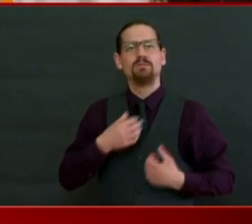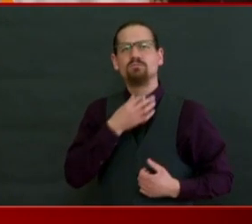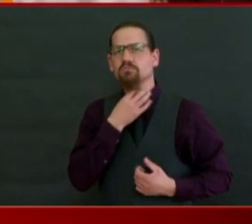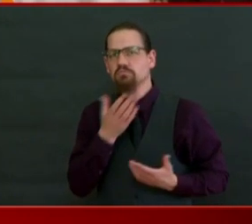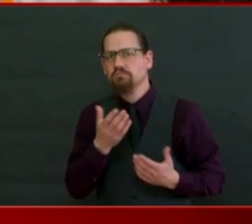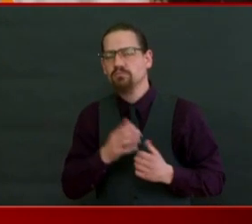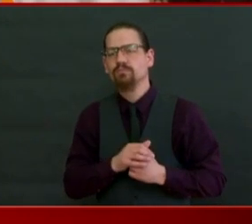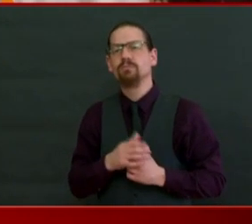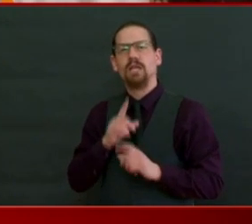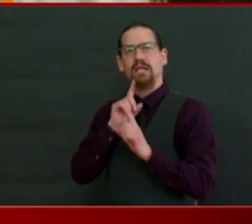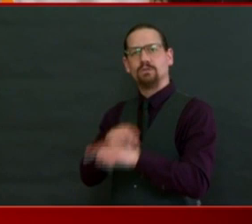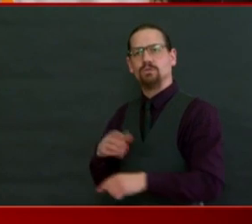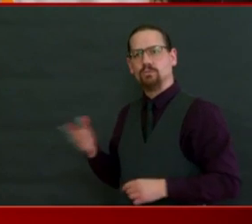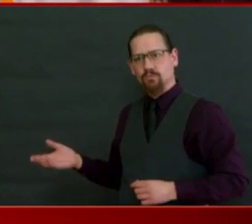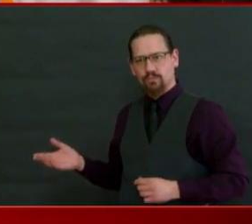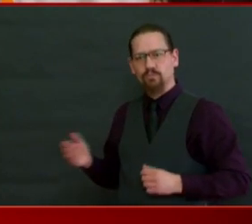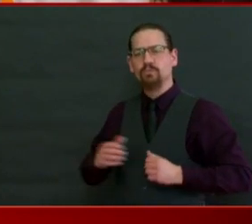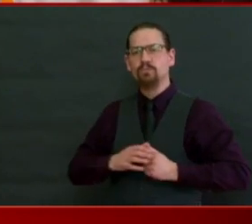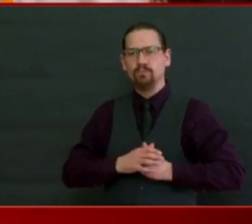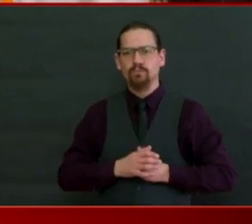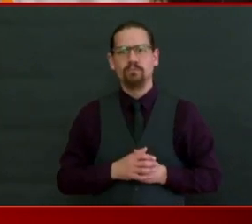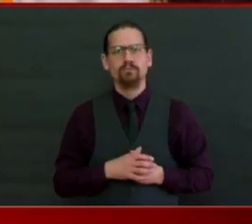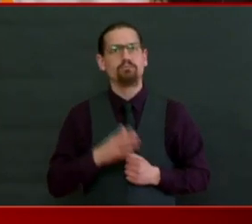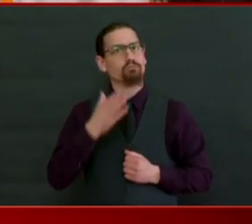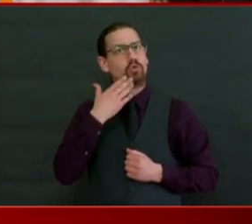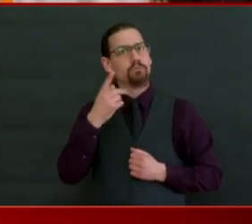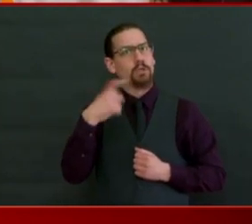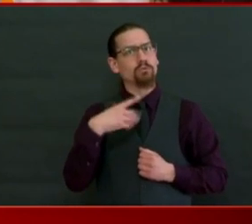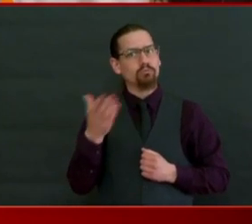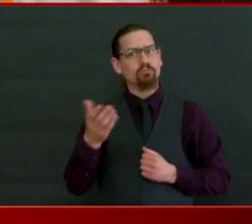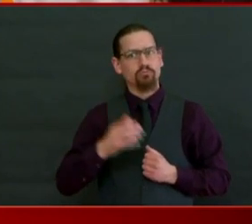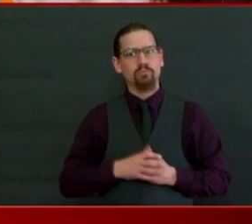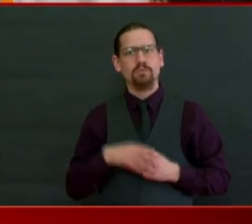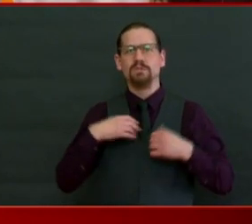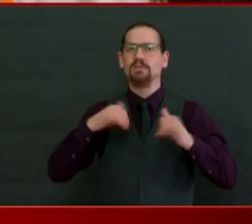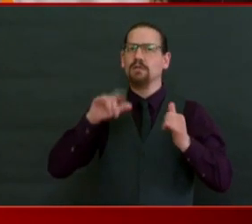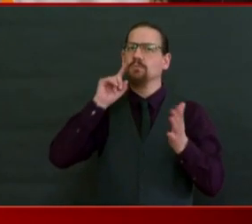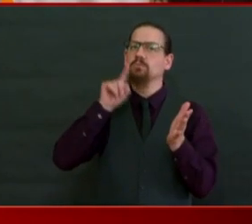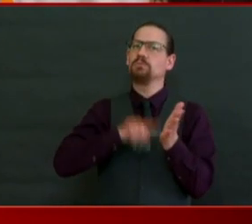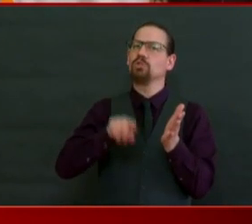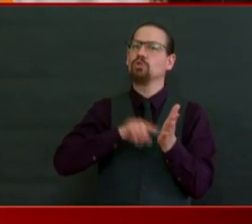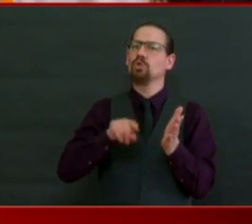IT'S AN INTERESTING QUESTION. WE ARE STILL LEARNING